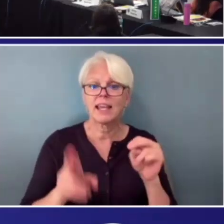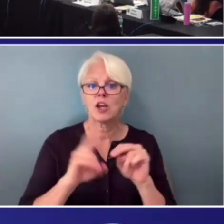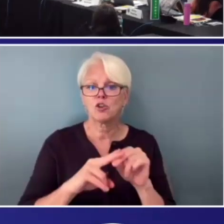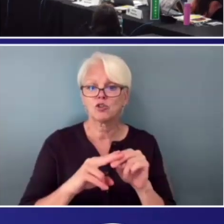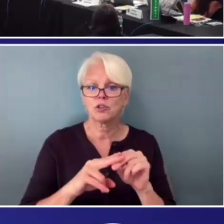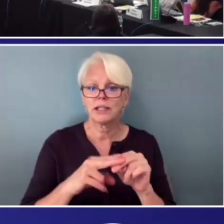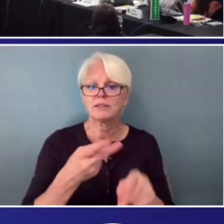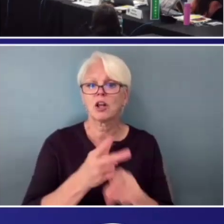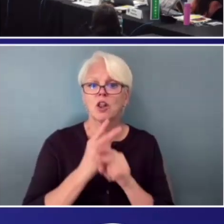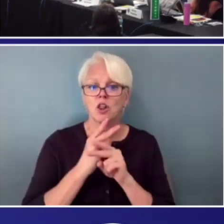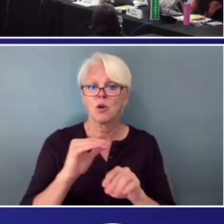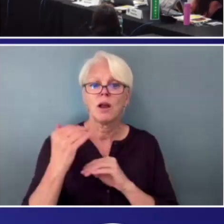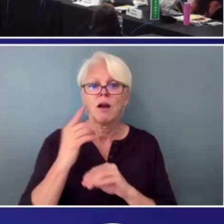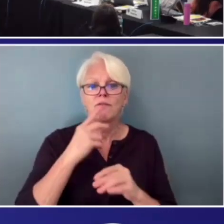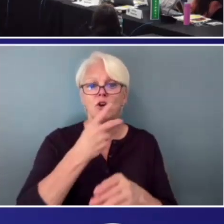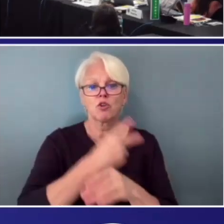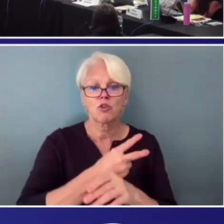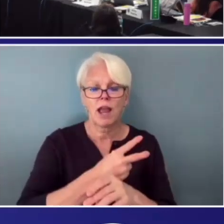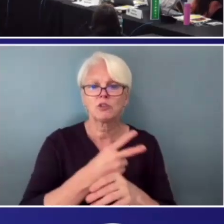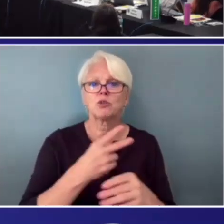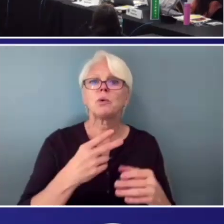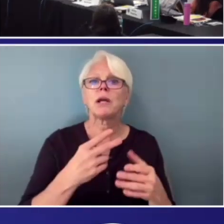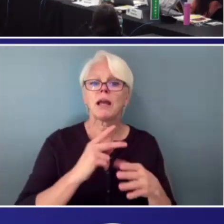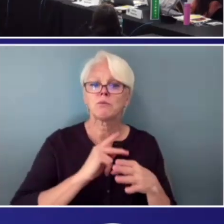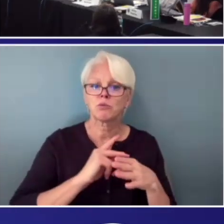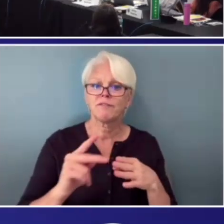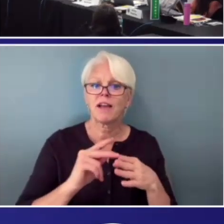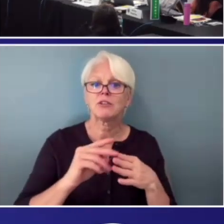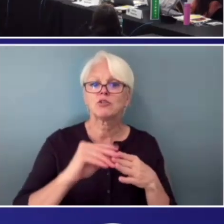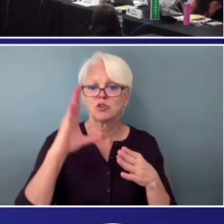professional students and health care programs that is not touched and that remains in effect?